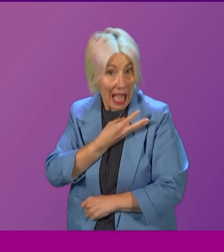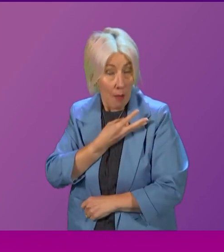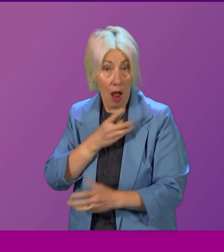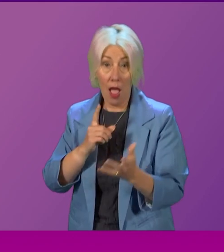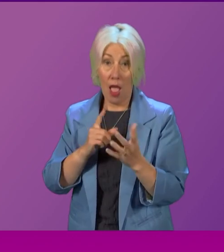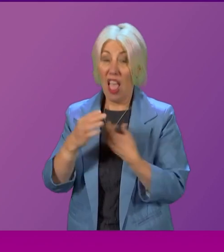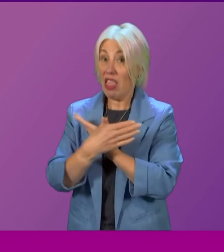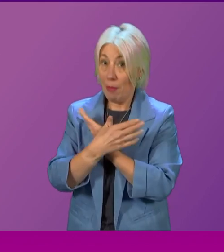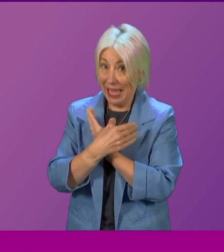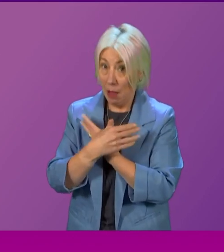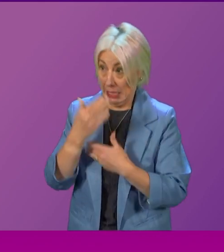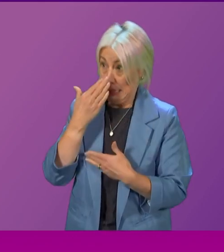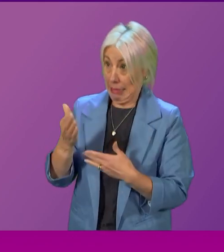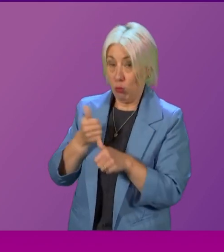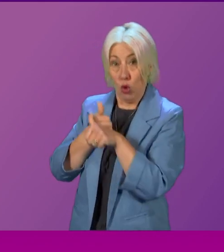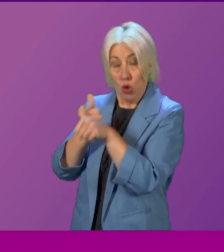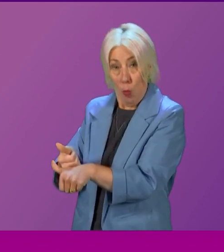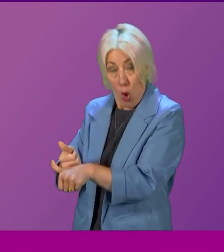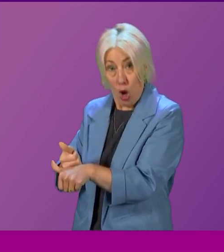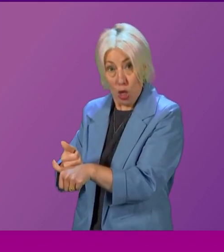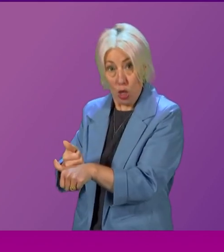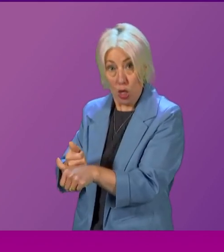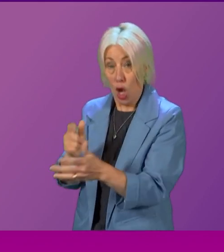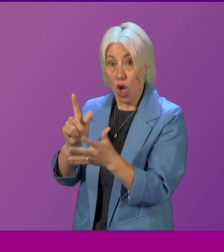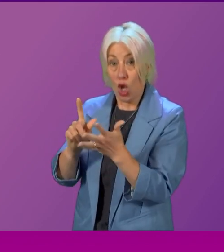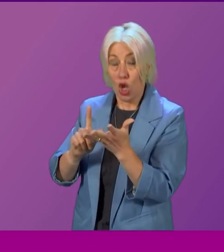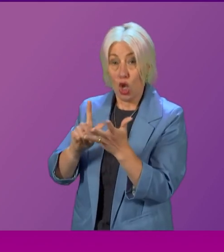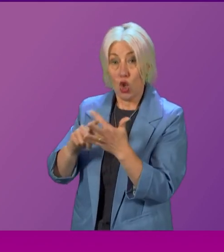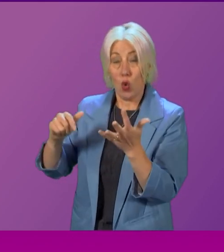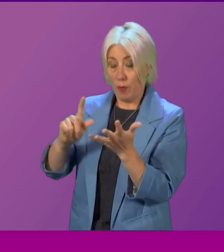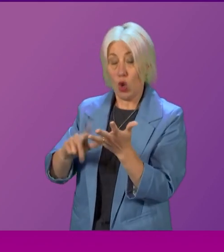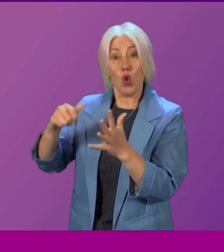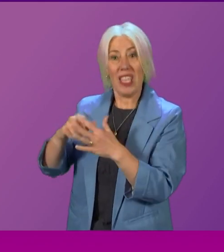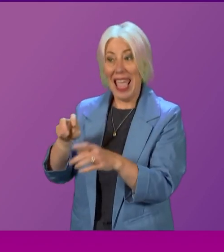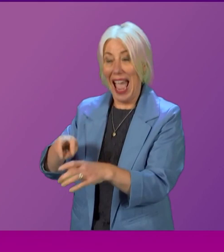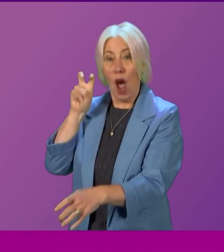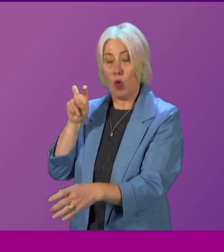seem to support the UK being outside the EU, the only way for Scotland to get back in is